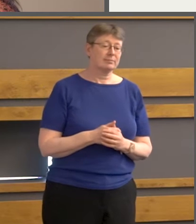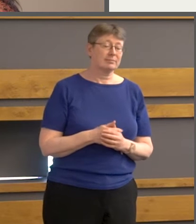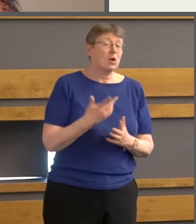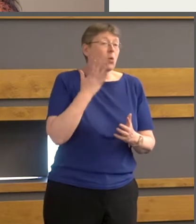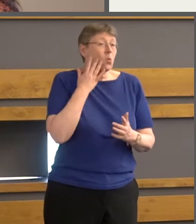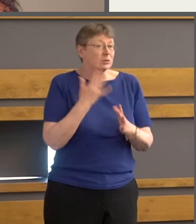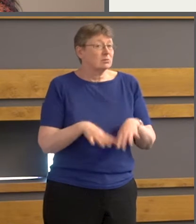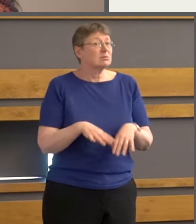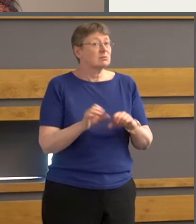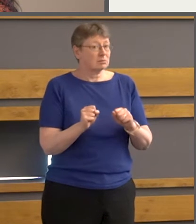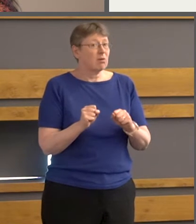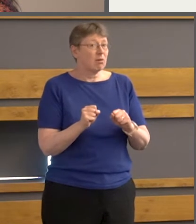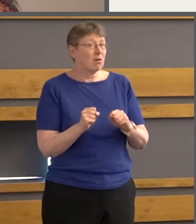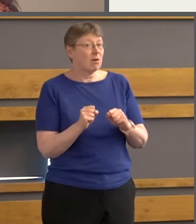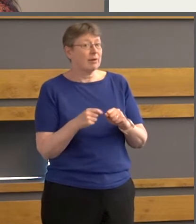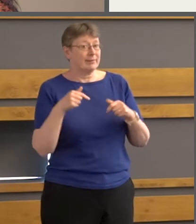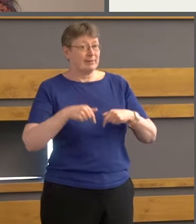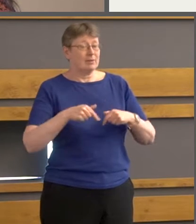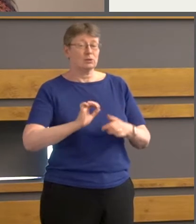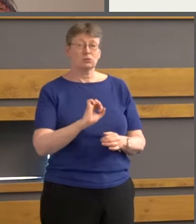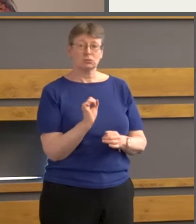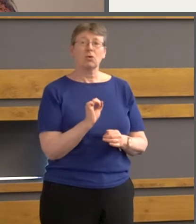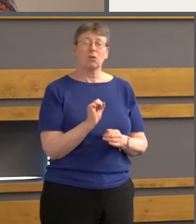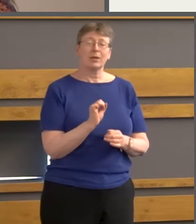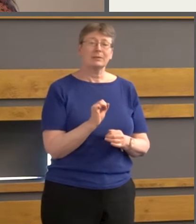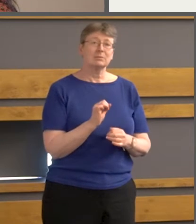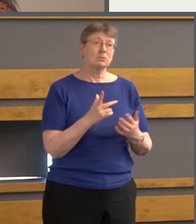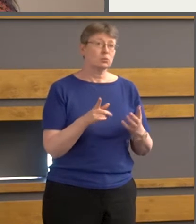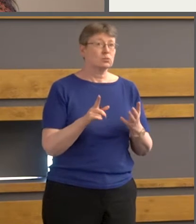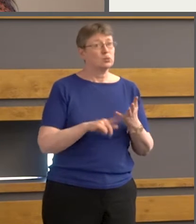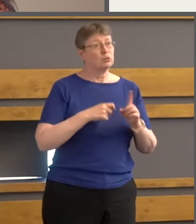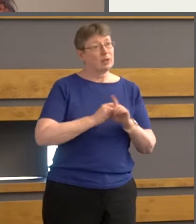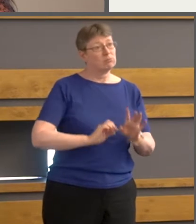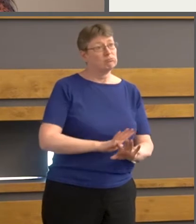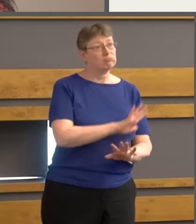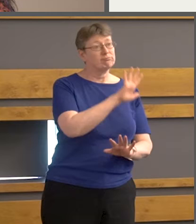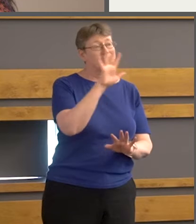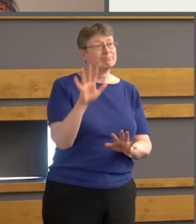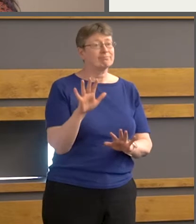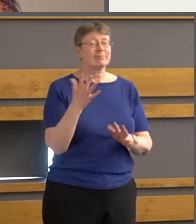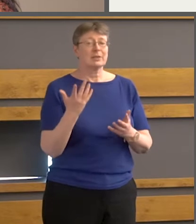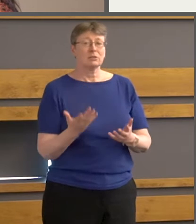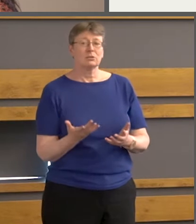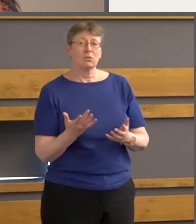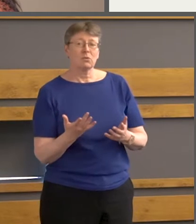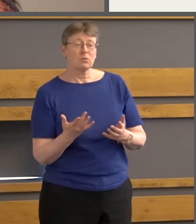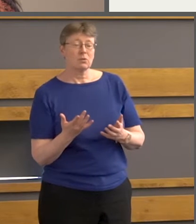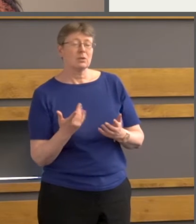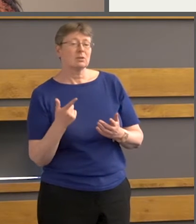to birth a linen industry in Scotland and more widely the UK, that the route taken to do so was one of imitation